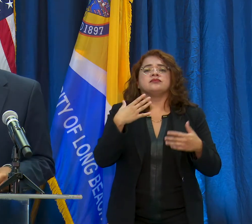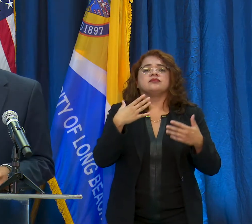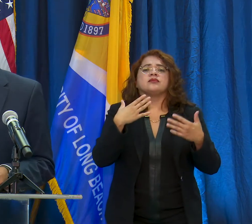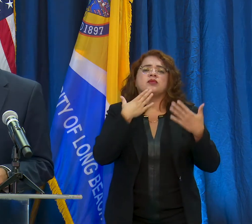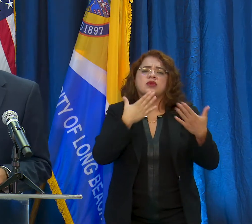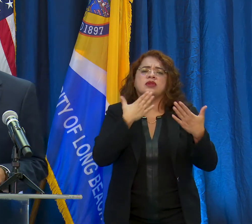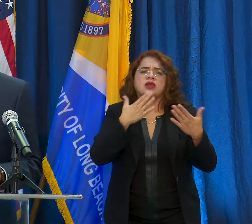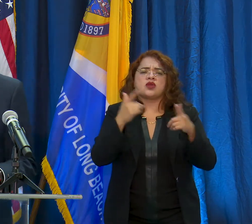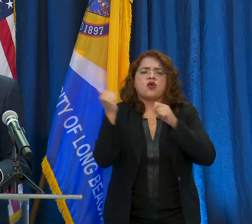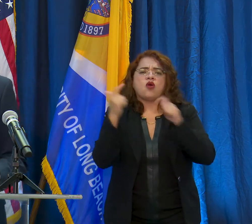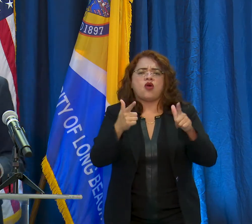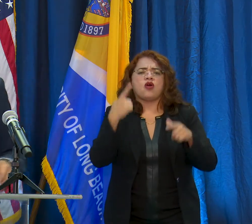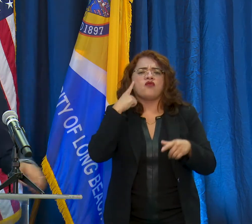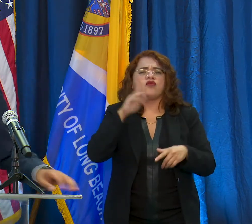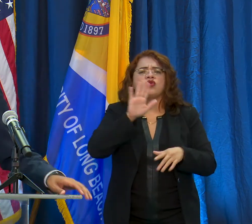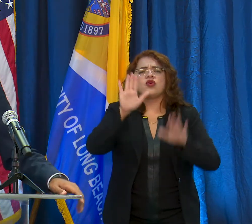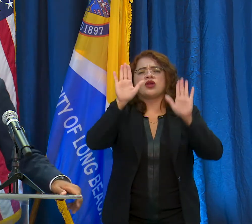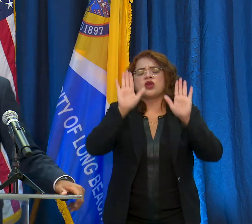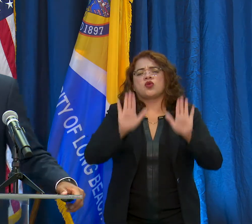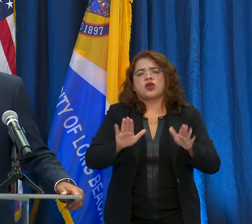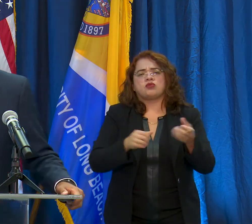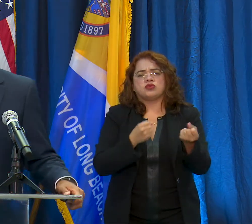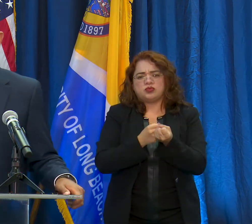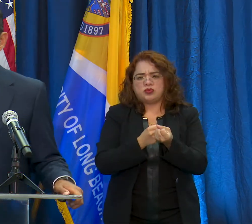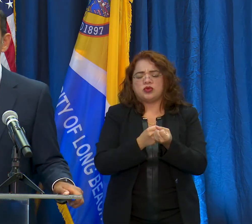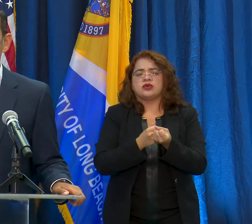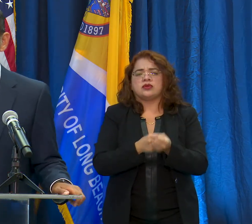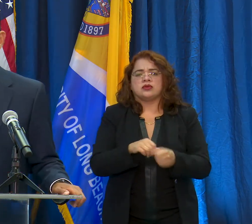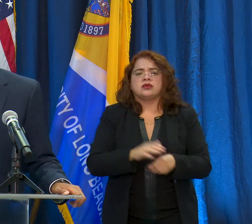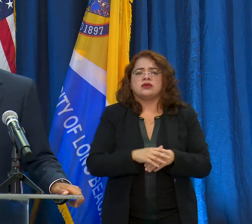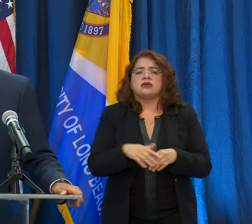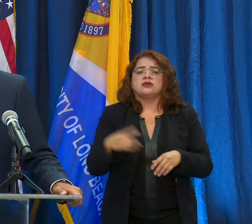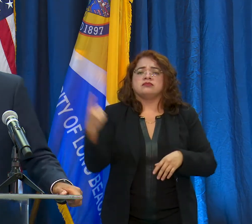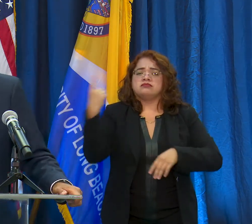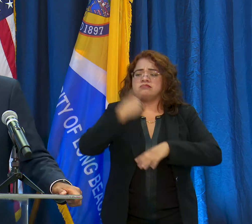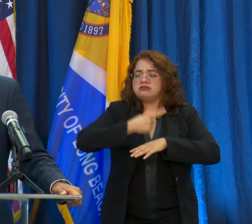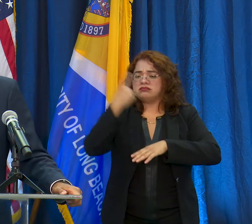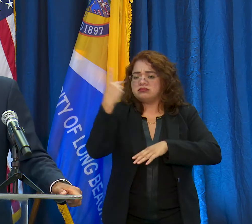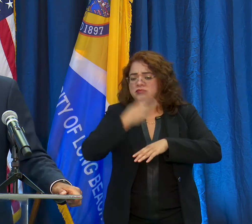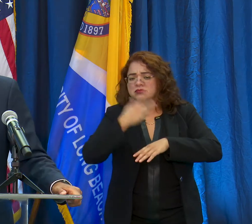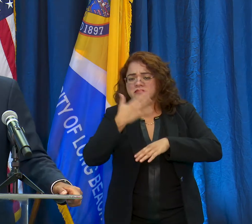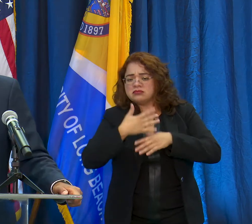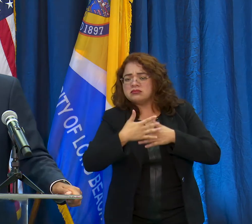incredible support. In the days and weeks ahead, we will continue